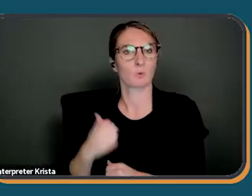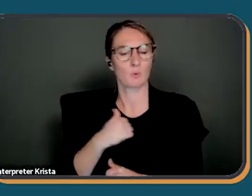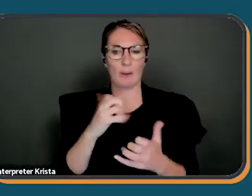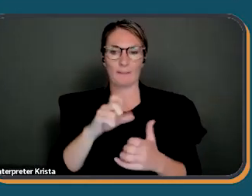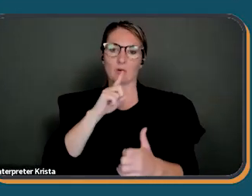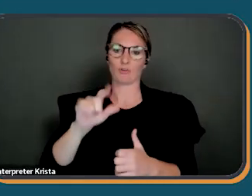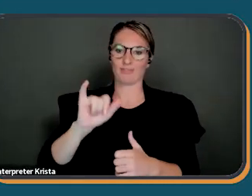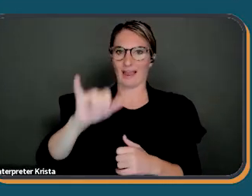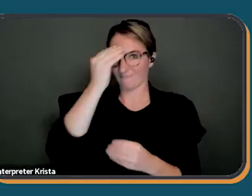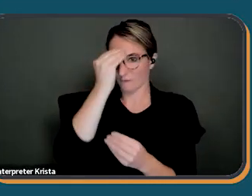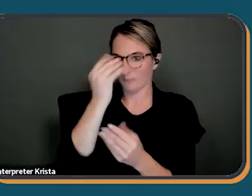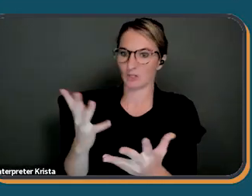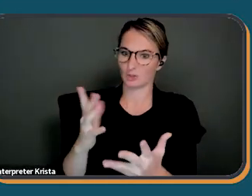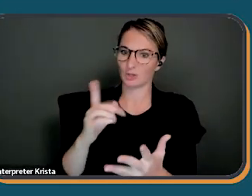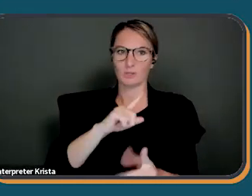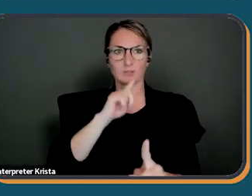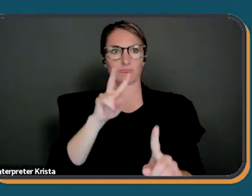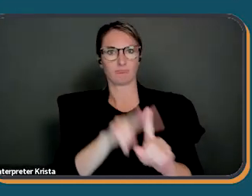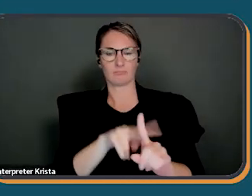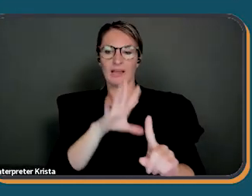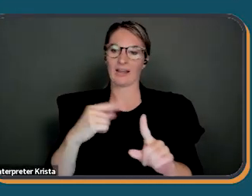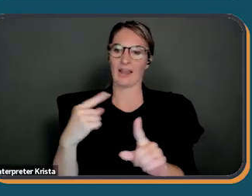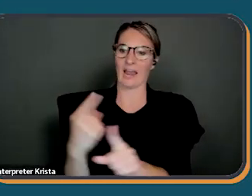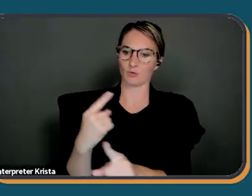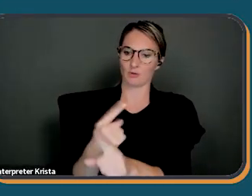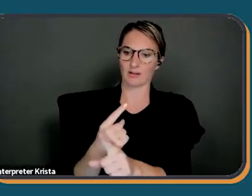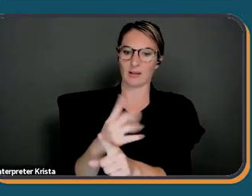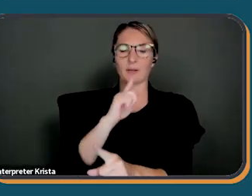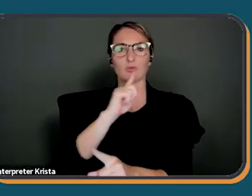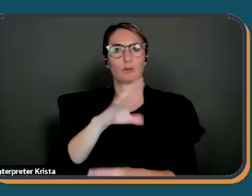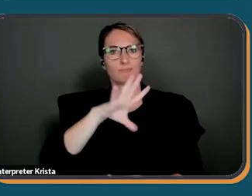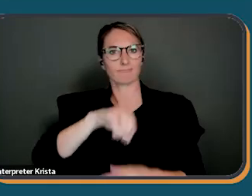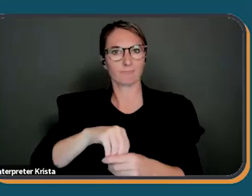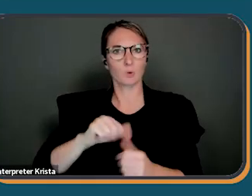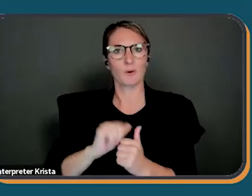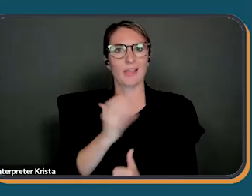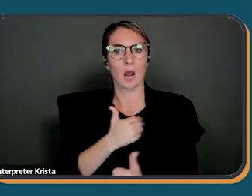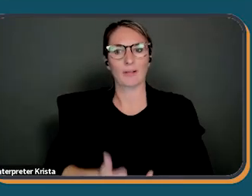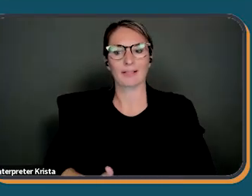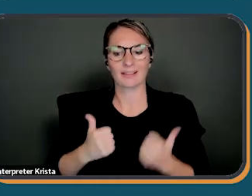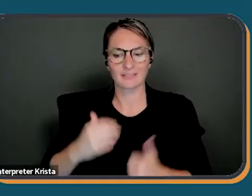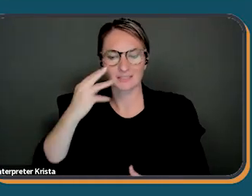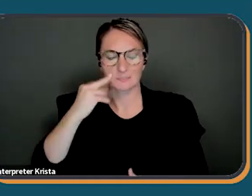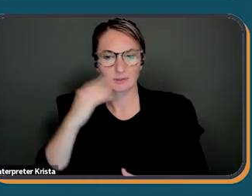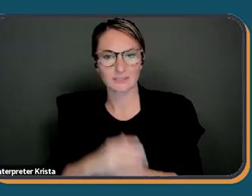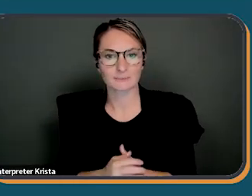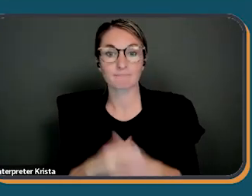Now let's hear from Ms. Latisha, a member of our technical advisory group, who will share her experiences